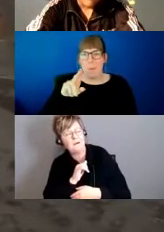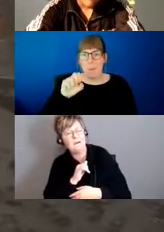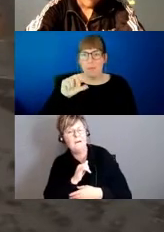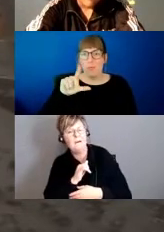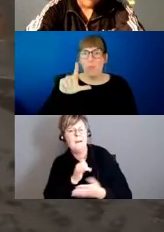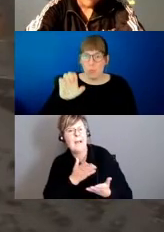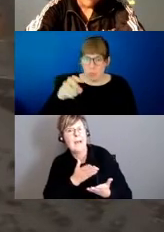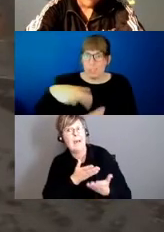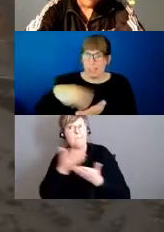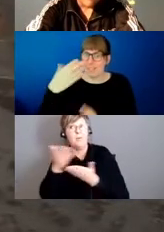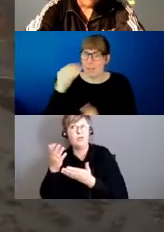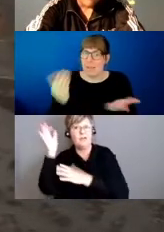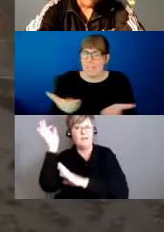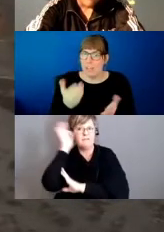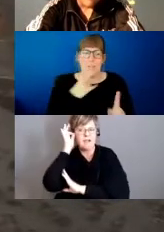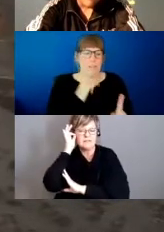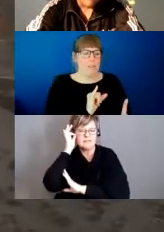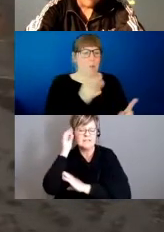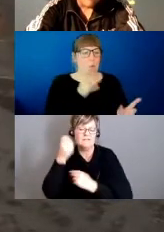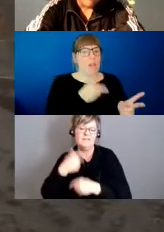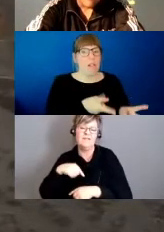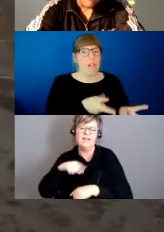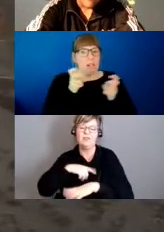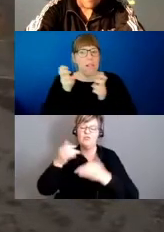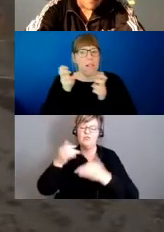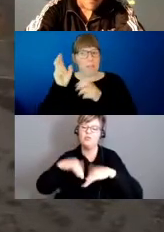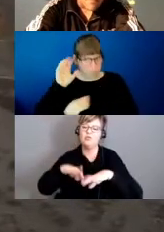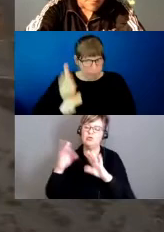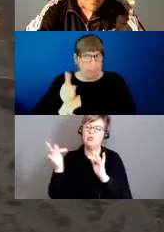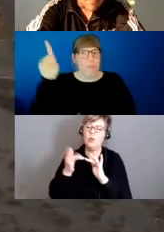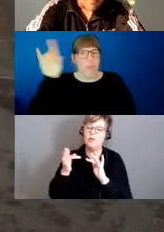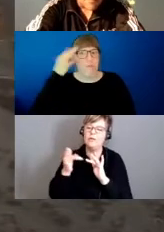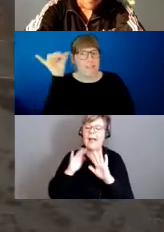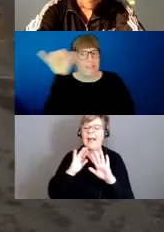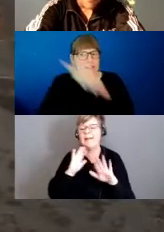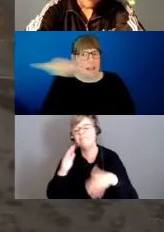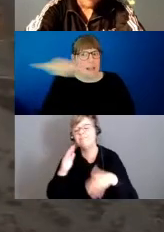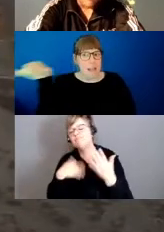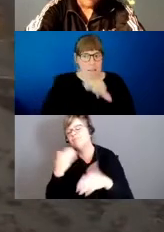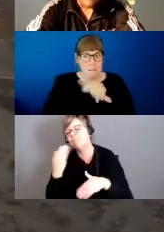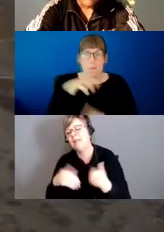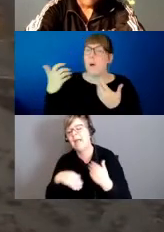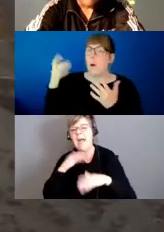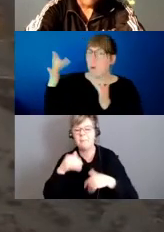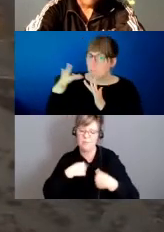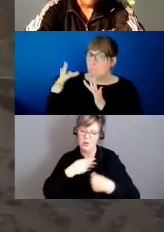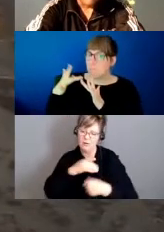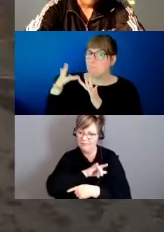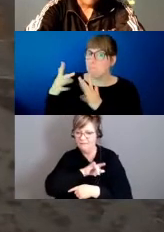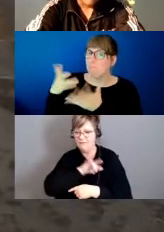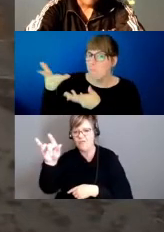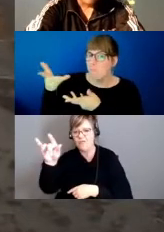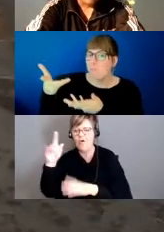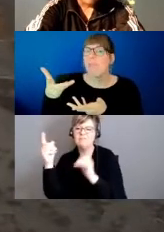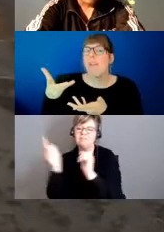IN FRANCE, IN EUROPE, AND SO WE KEPT IN TOUCH. AND THEN AFTERWARDS I JOINED HER IN ORDER